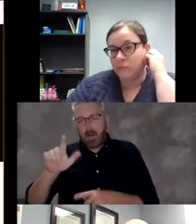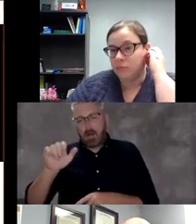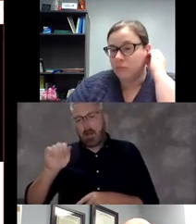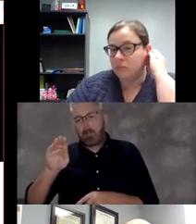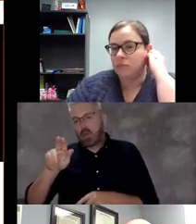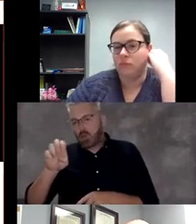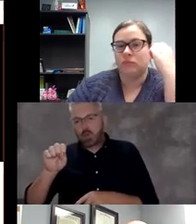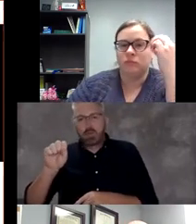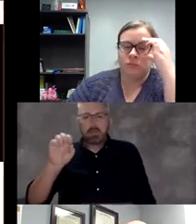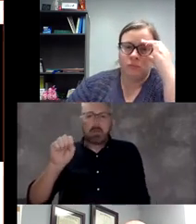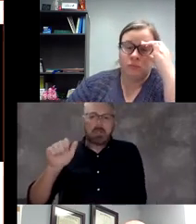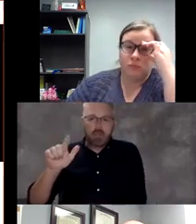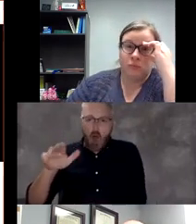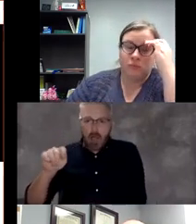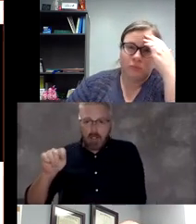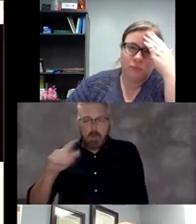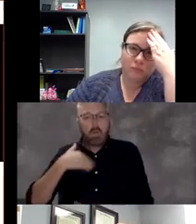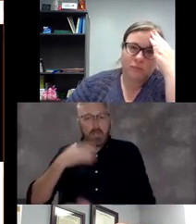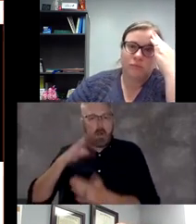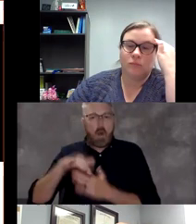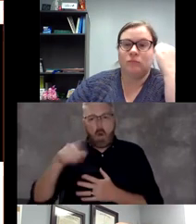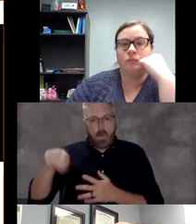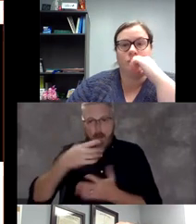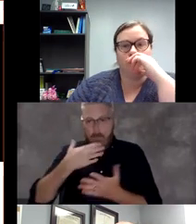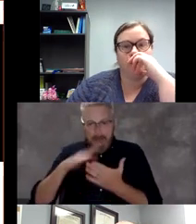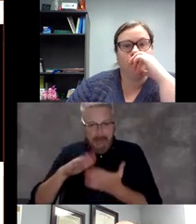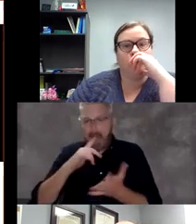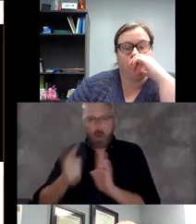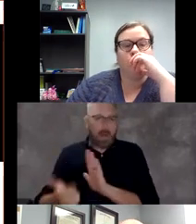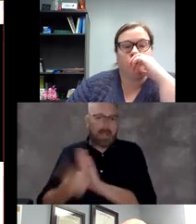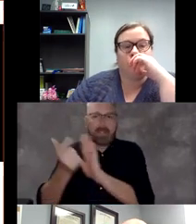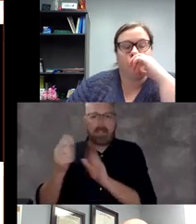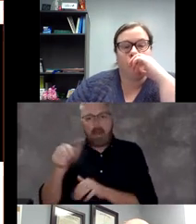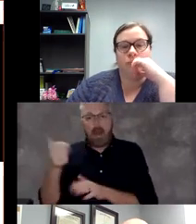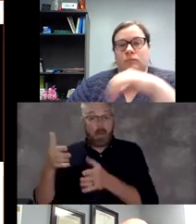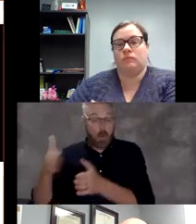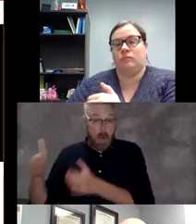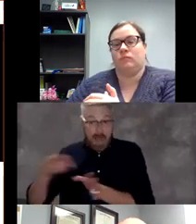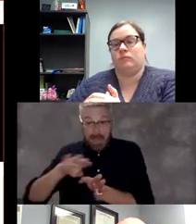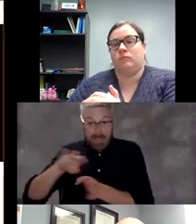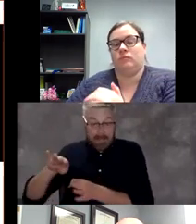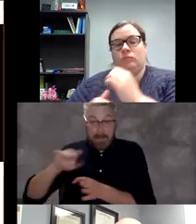WE RECOGNIZE THOSE THINGS ARE BAD AS WELL AND MAY BE ILLEGAL IN OTHER WAYS BUT AREN'T NECESSARY SEXUAL ABUSE UNDER THE